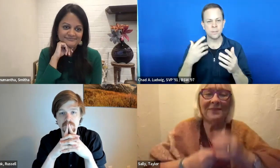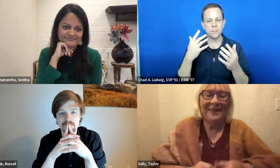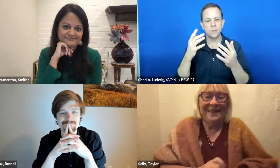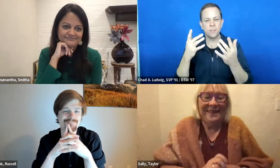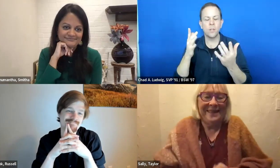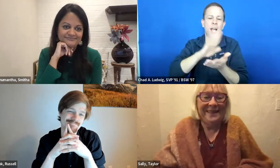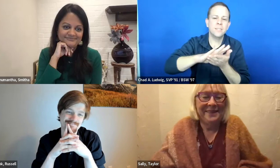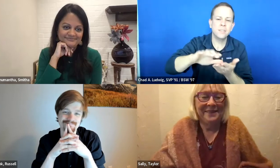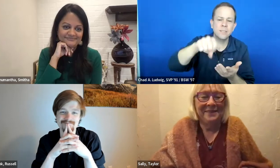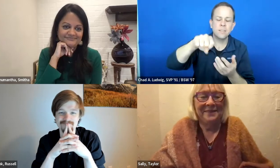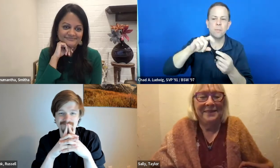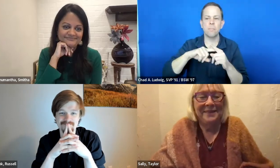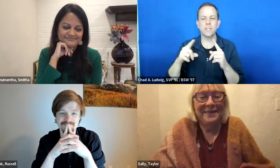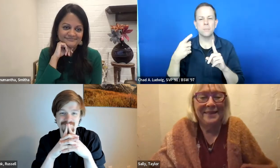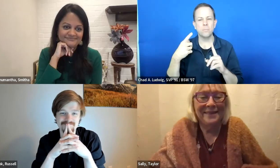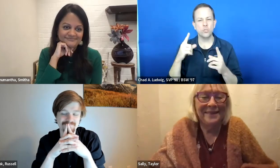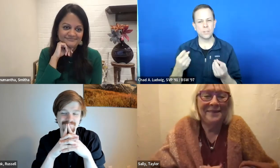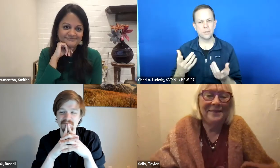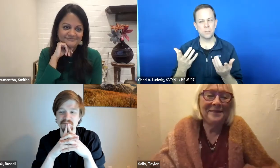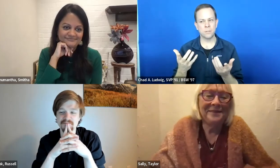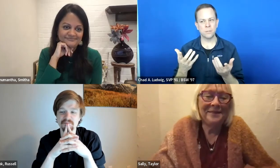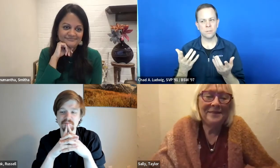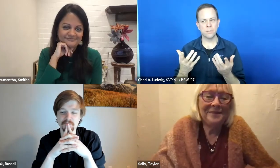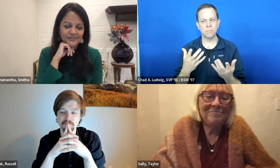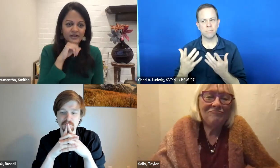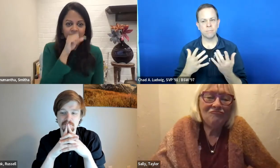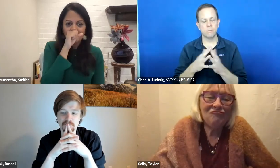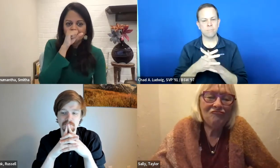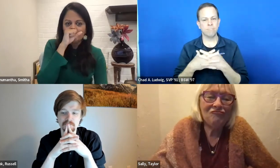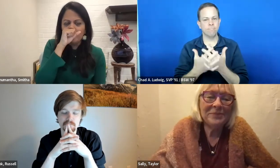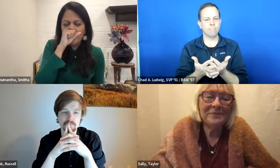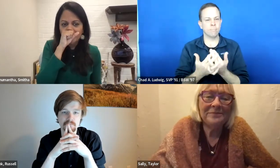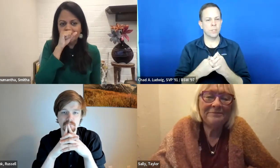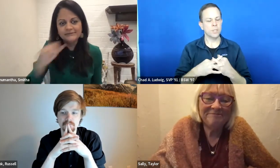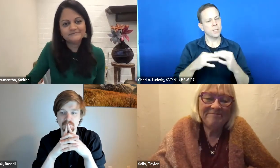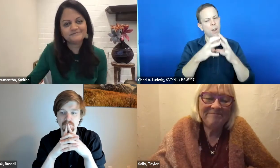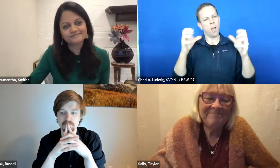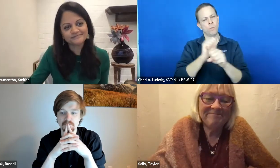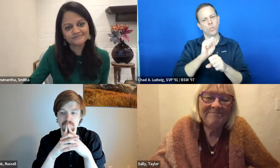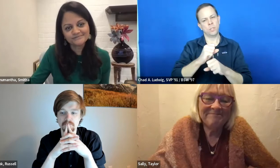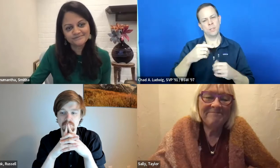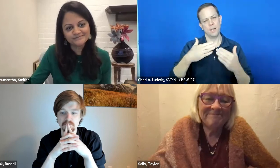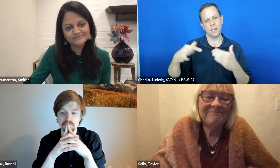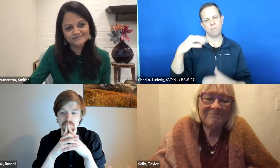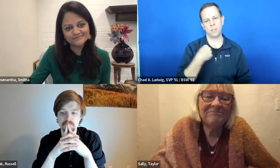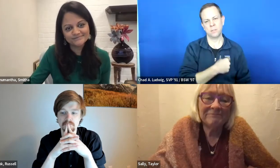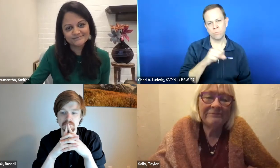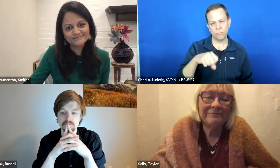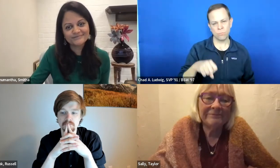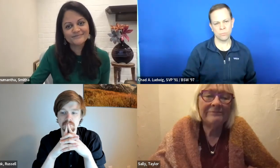I can't imagine there being one place anywhere in the U.S. Of course, it would be nice to have, but it would be a lot of work,